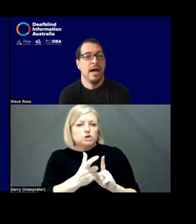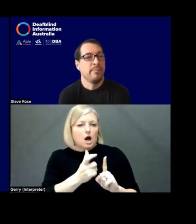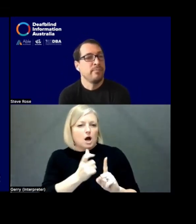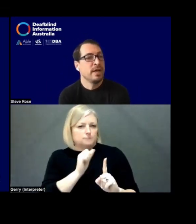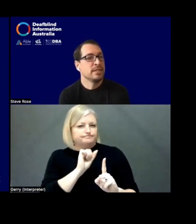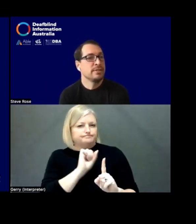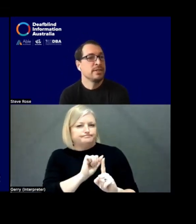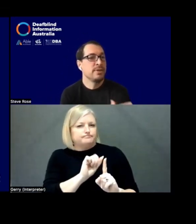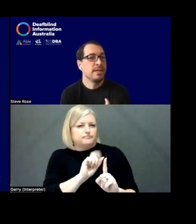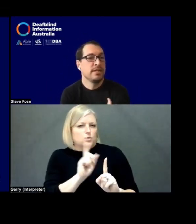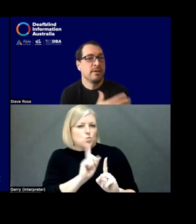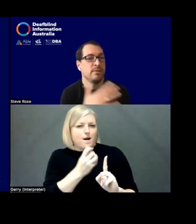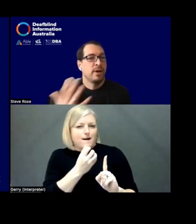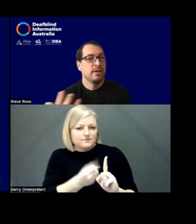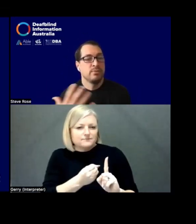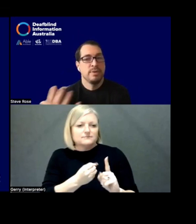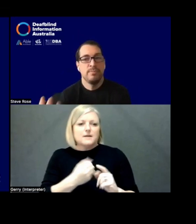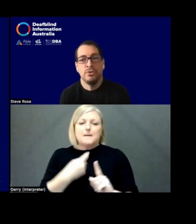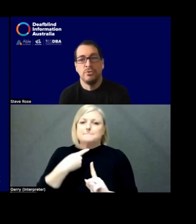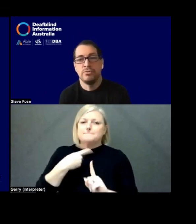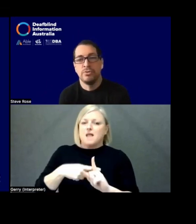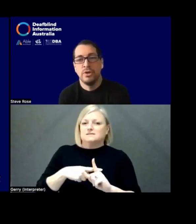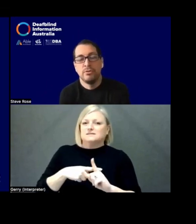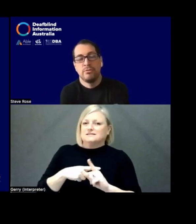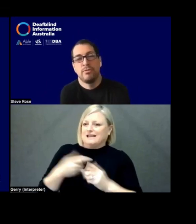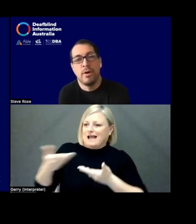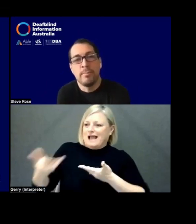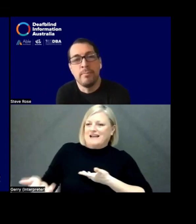move from